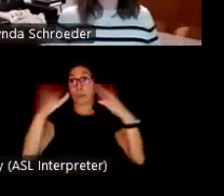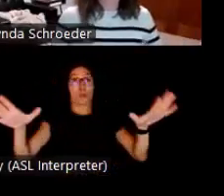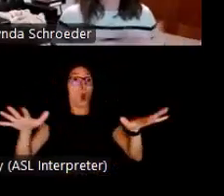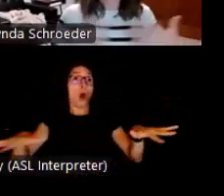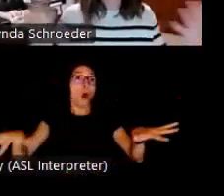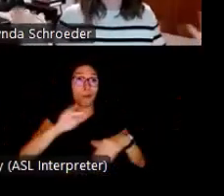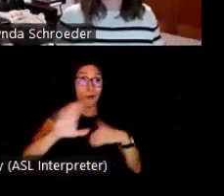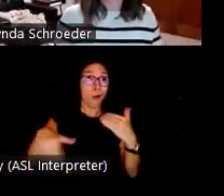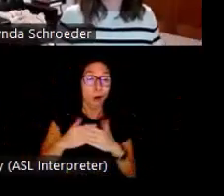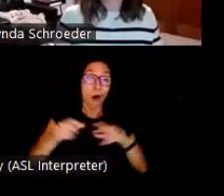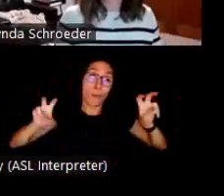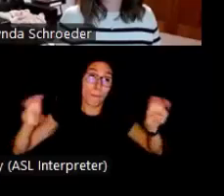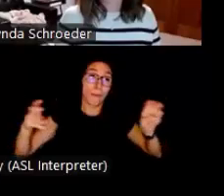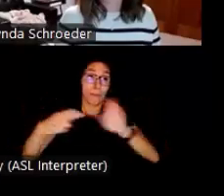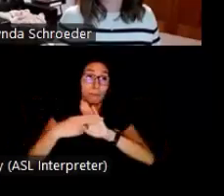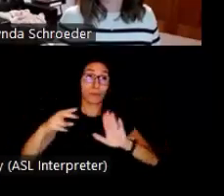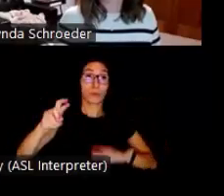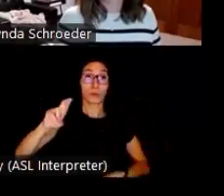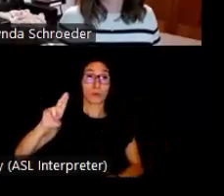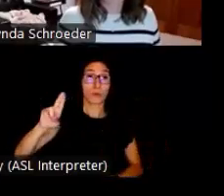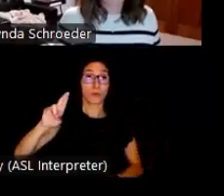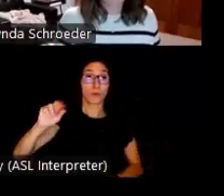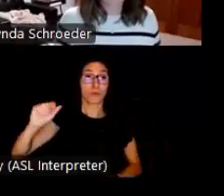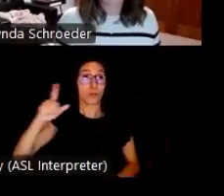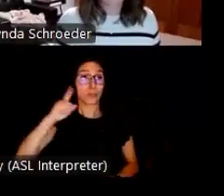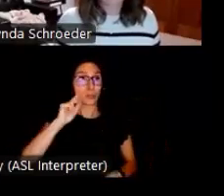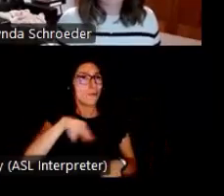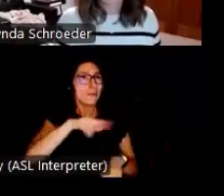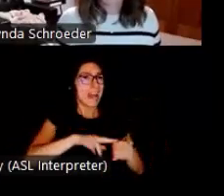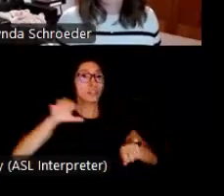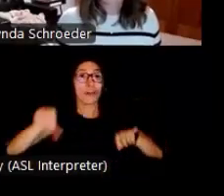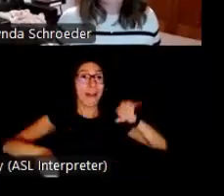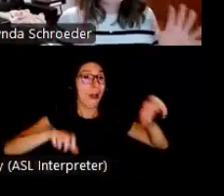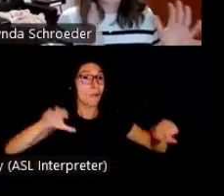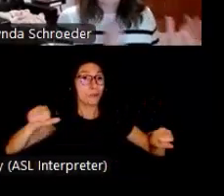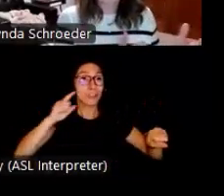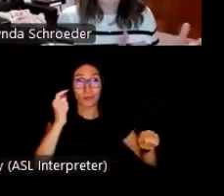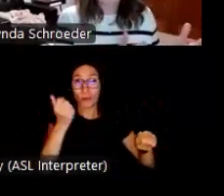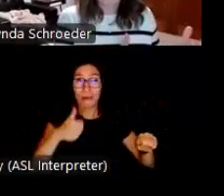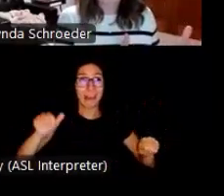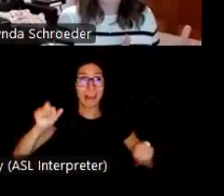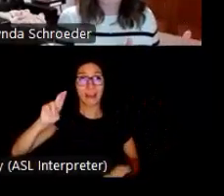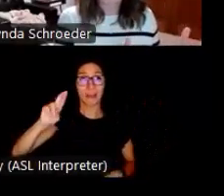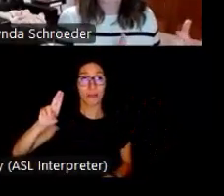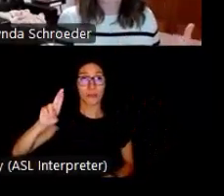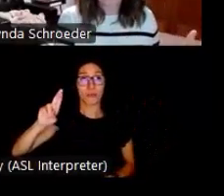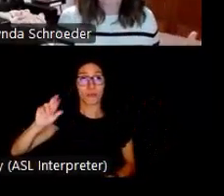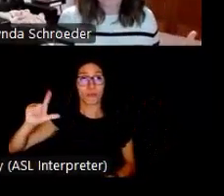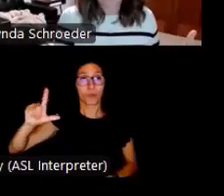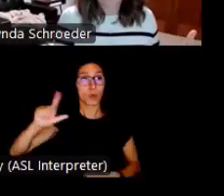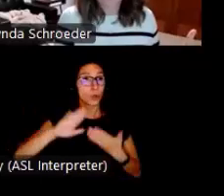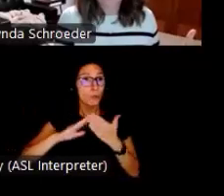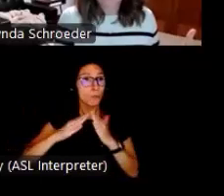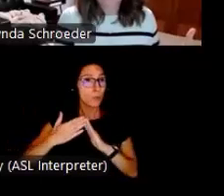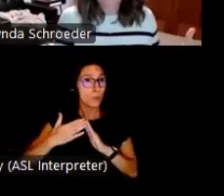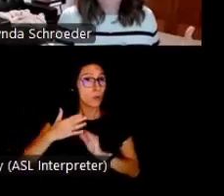a national outreach of rural communities, or if we're focused on one particular region.